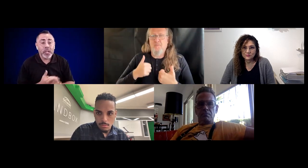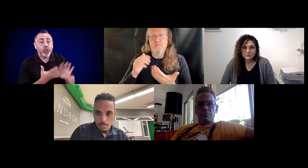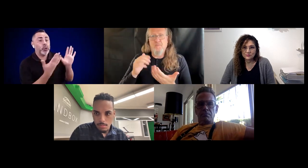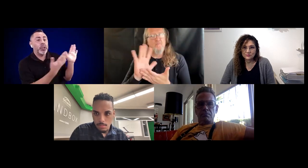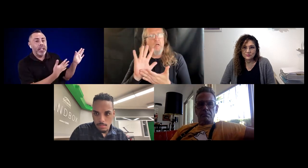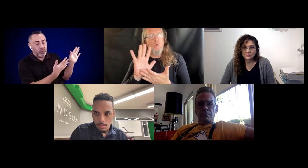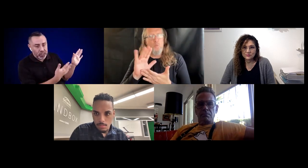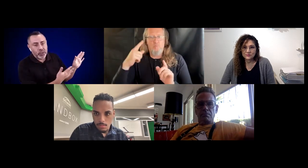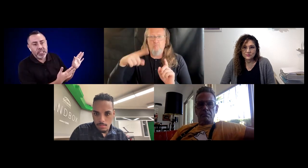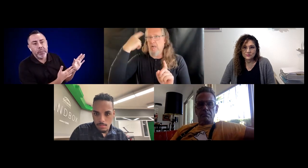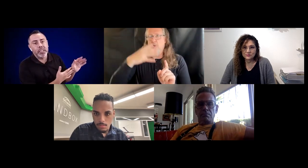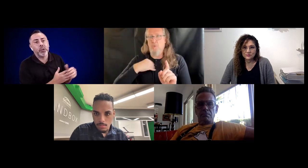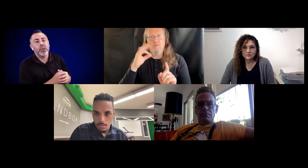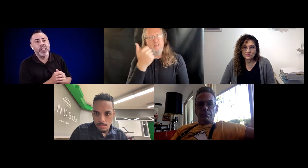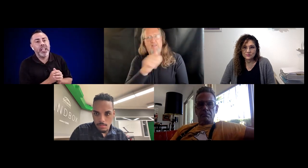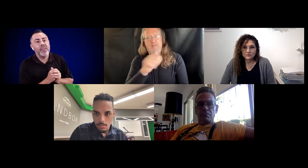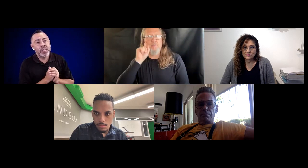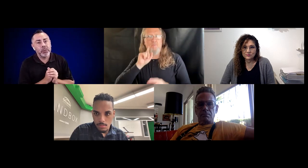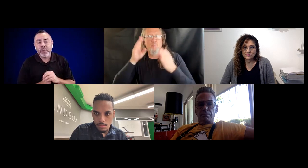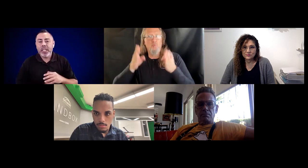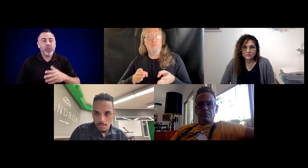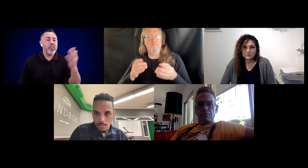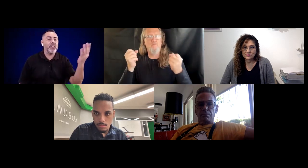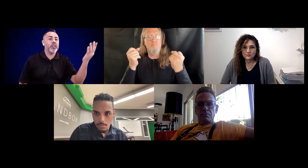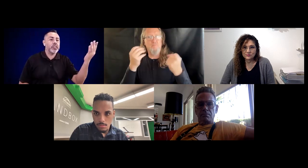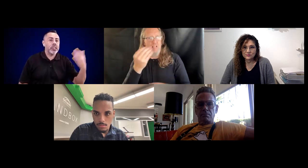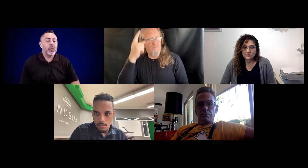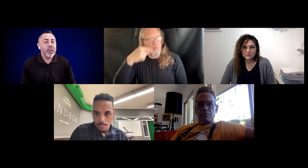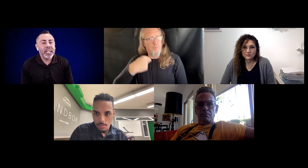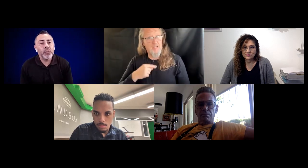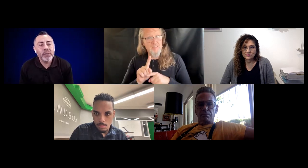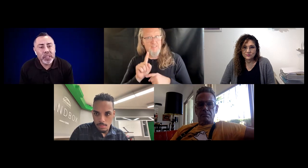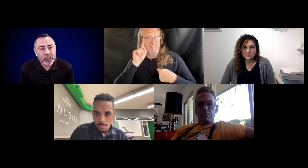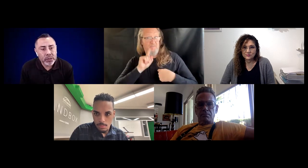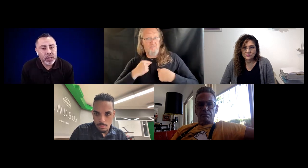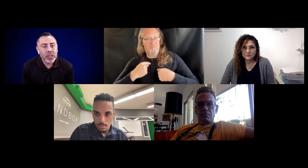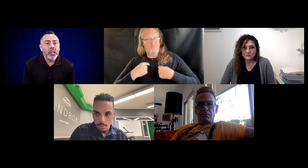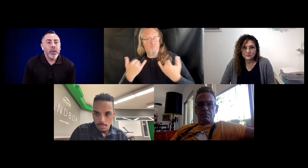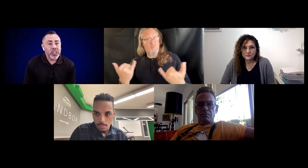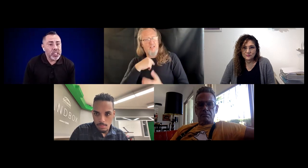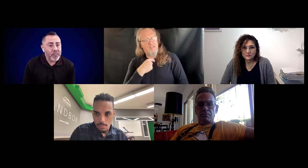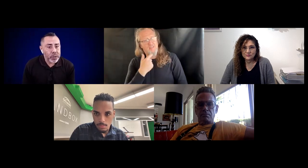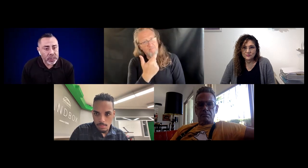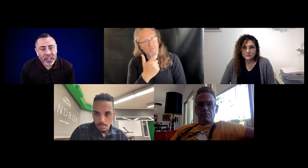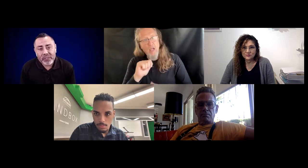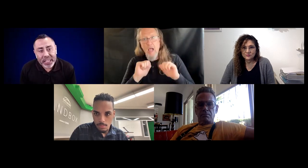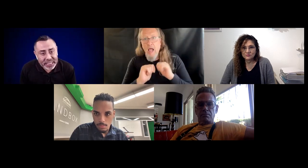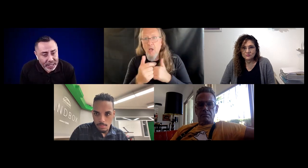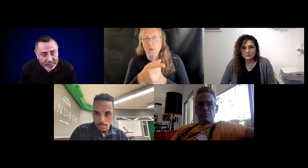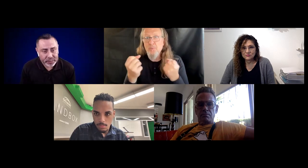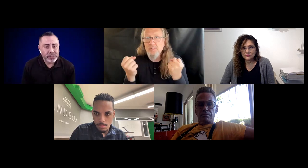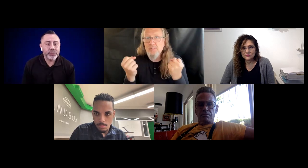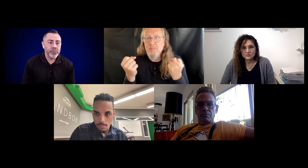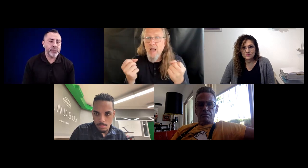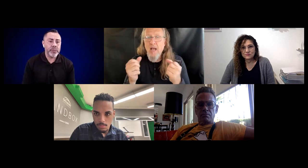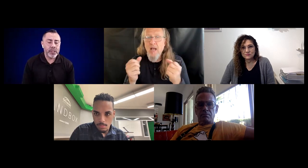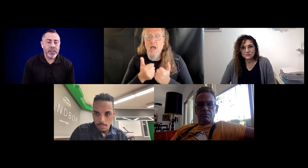It's one of the first black and white videos with a deaf person of any kind